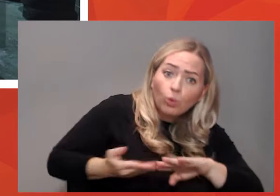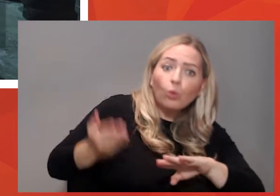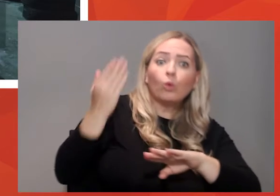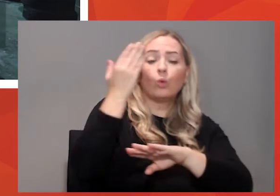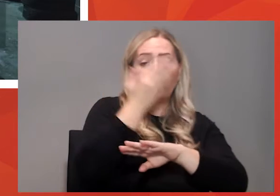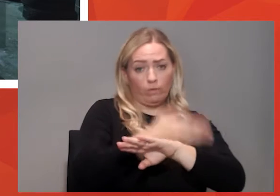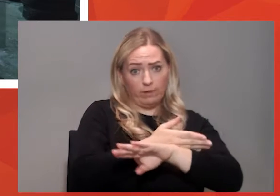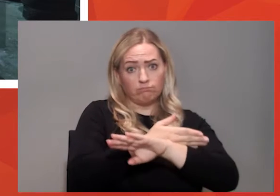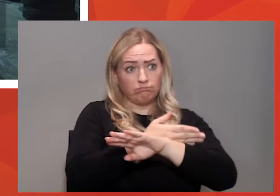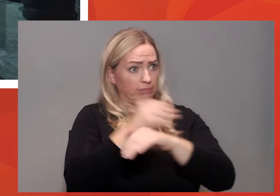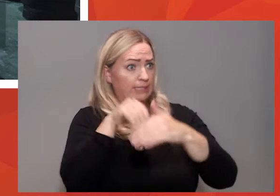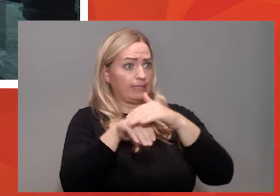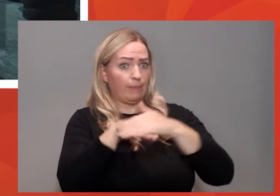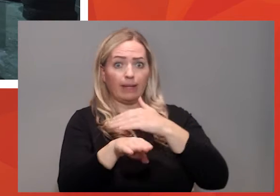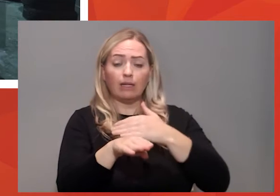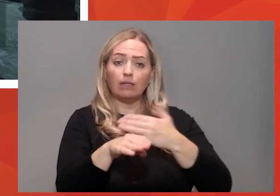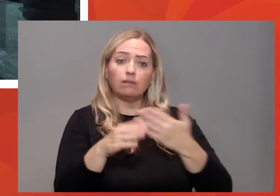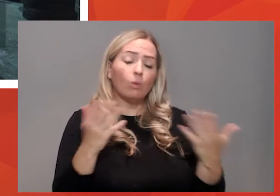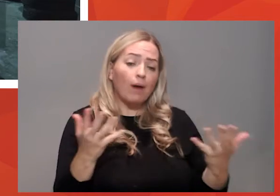to increase accessibility?